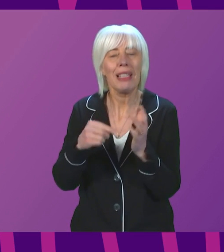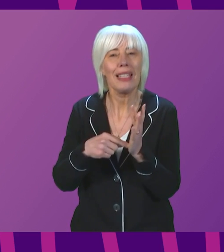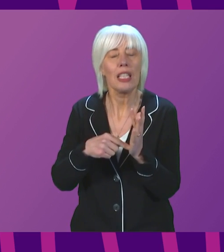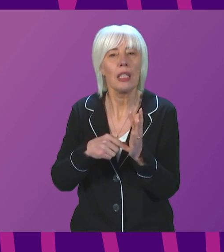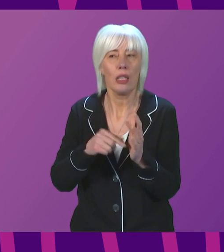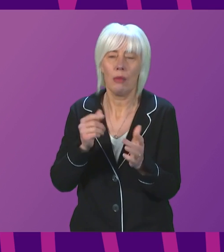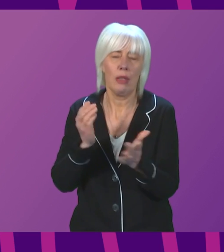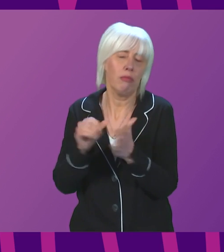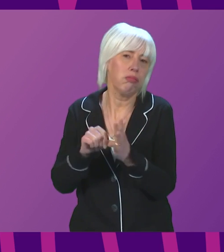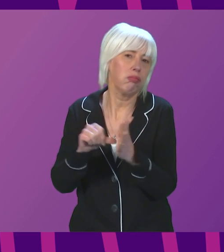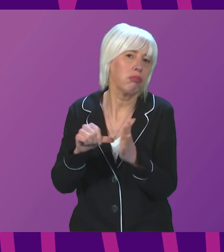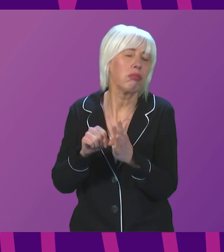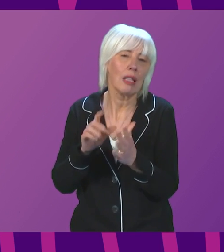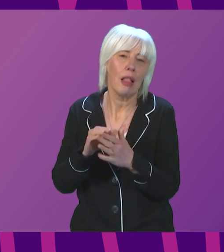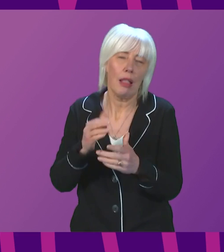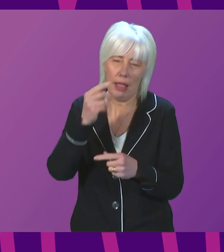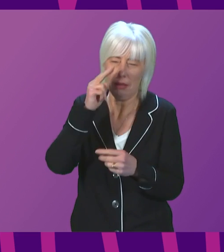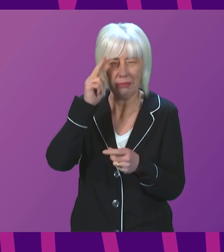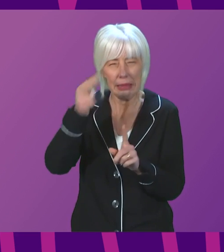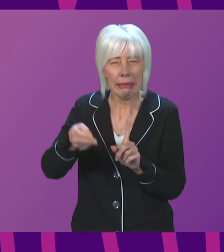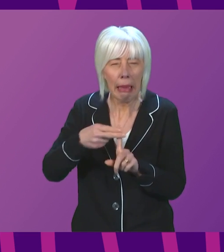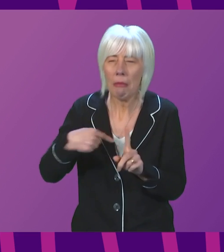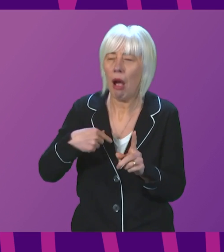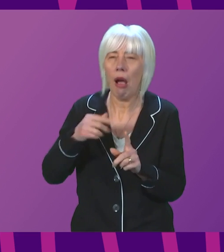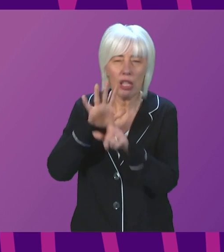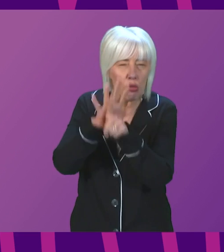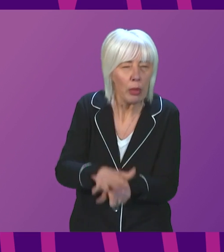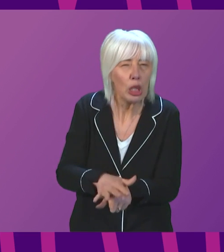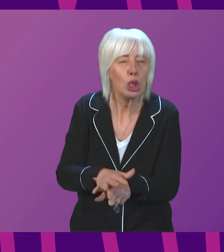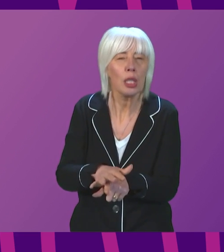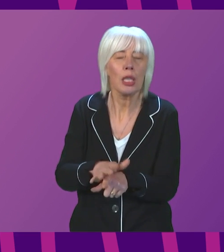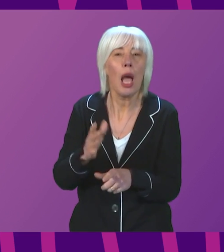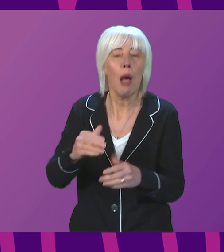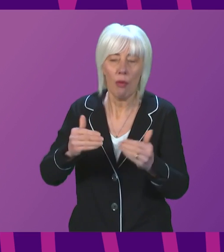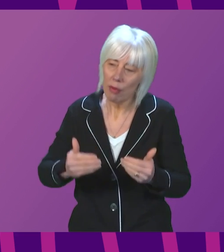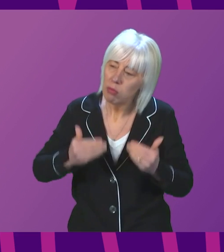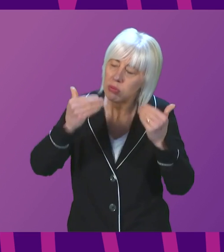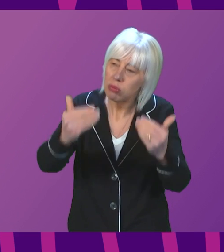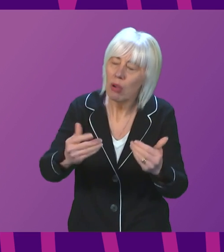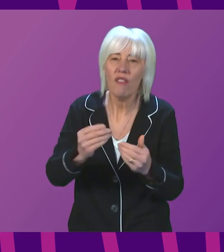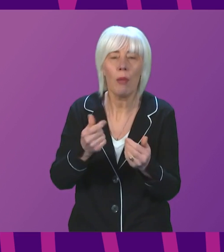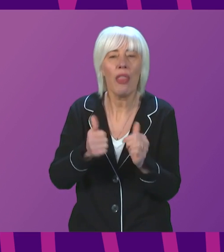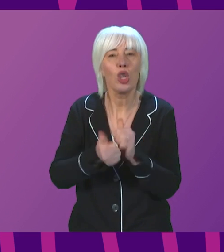today because of barriers caused by stigma and discrimination. If we have made progress on sporting role models globally, we still have a long way